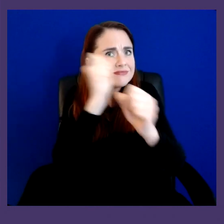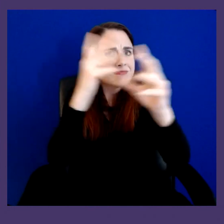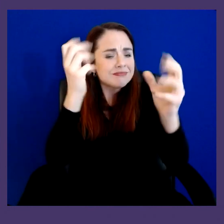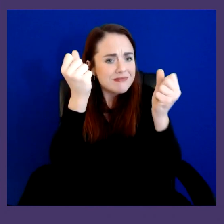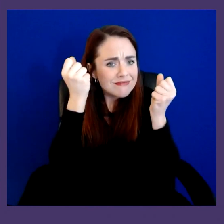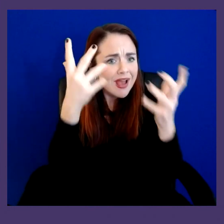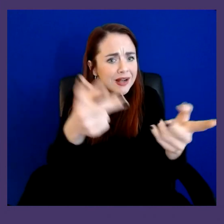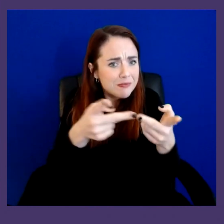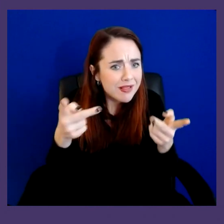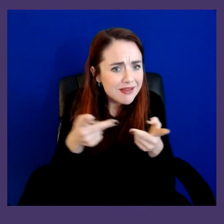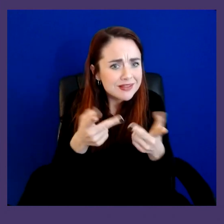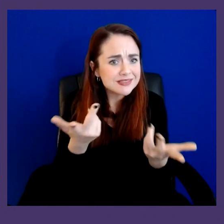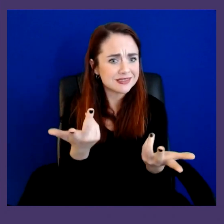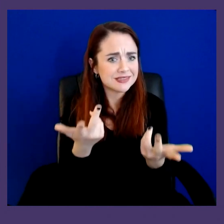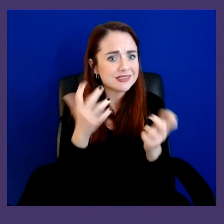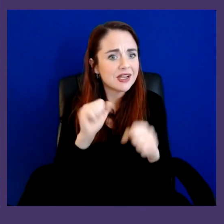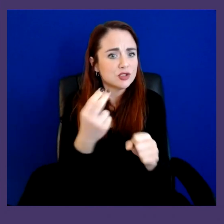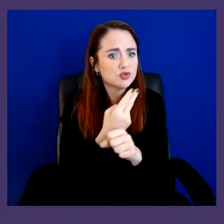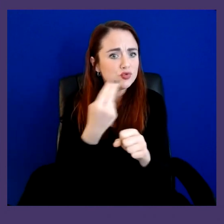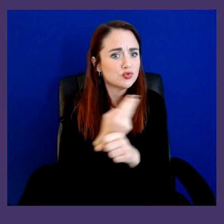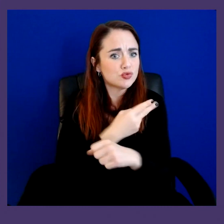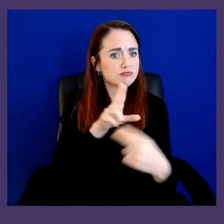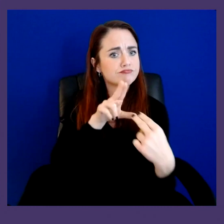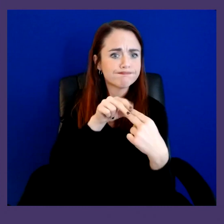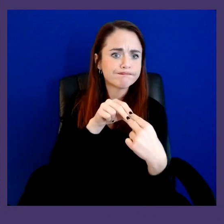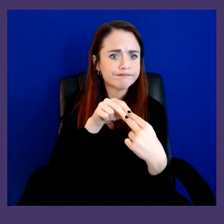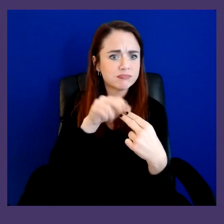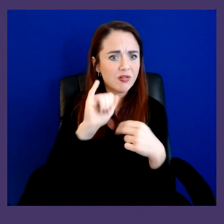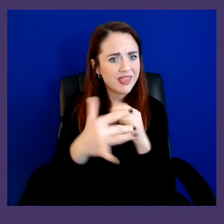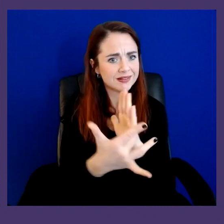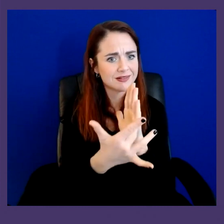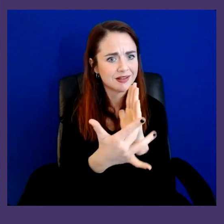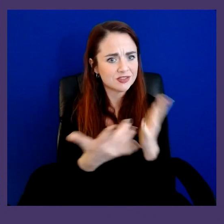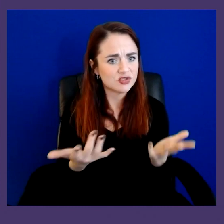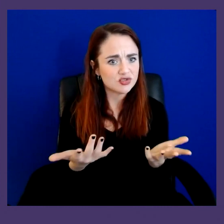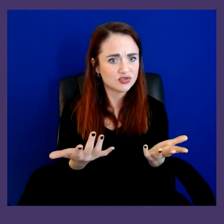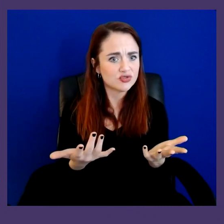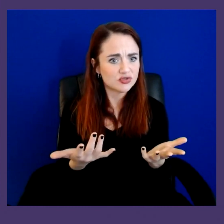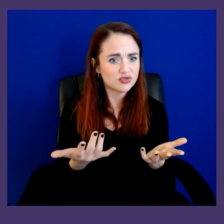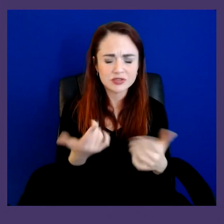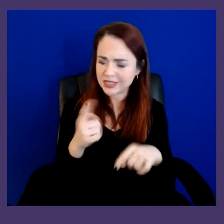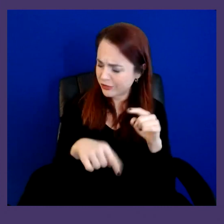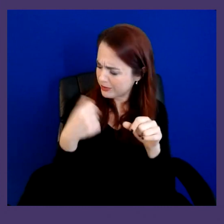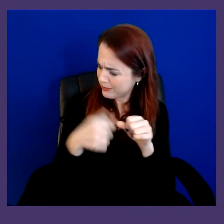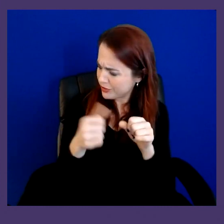that will use this kind of technology. I can't remember, again, Bluetooth SIG has estimates.